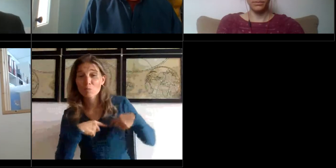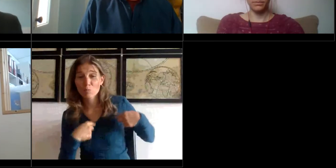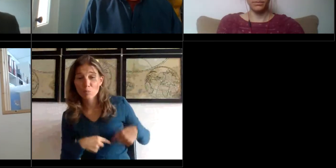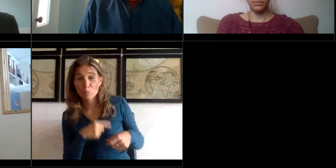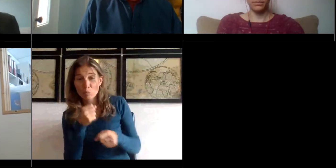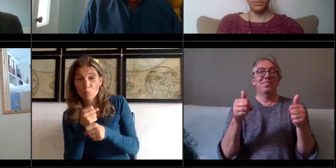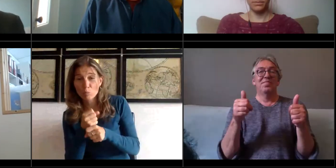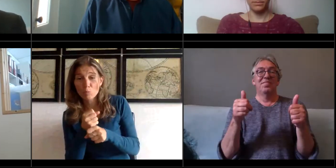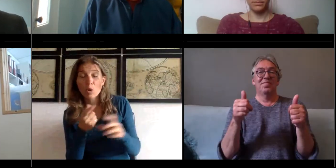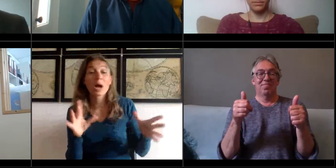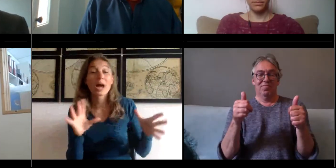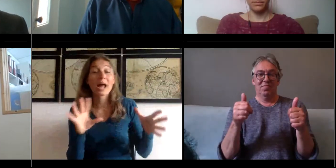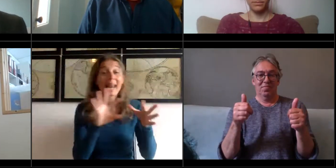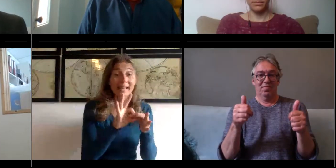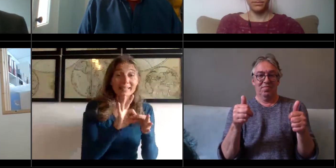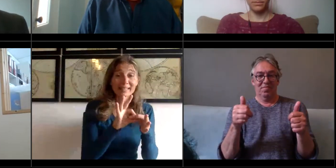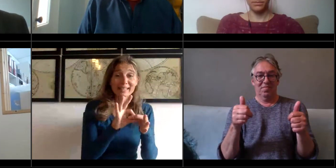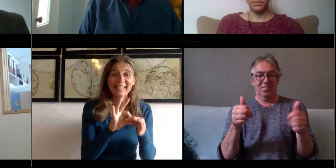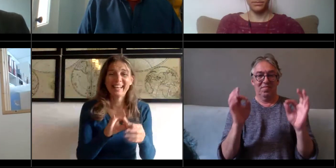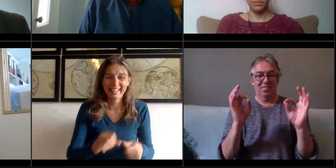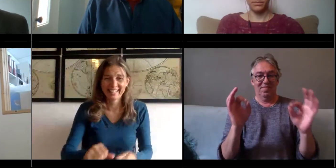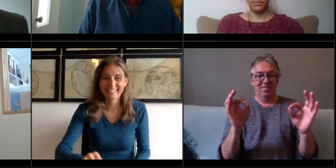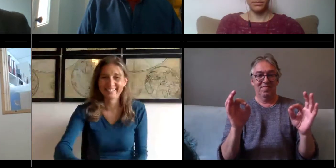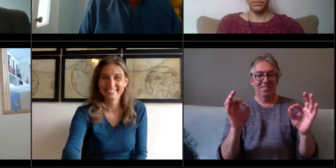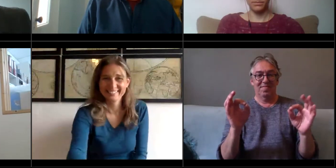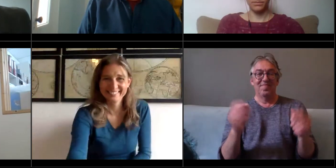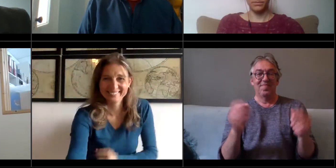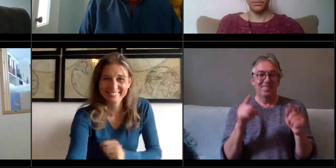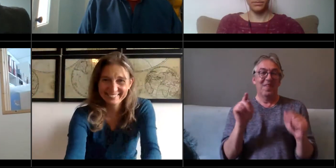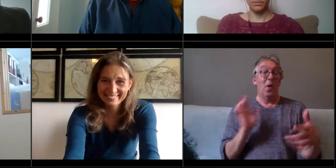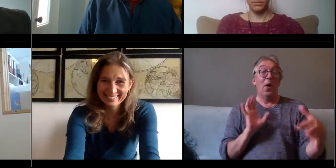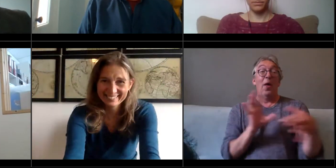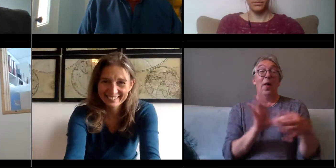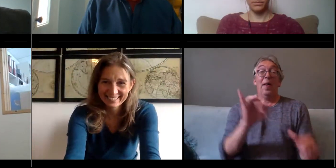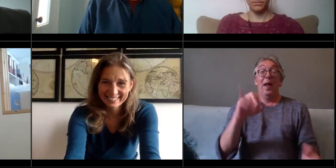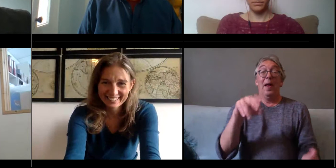to connect people with one another and share their experiences.